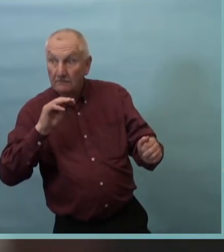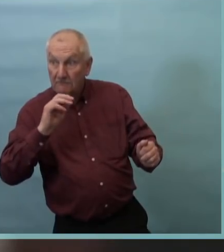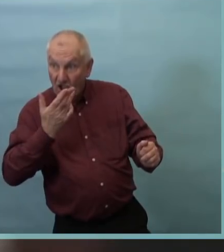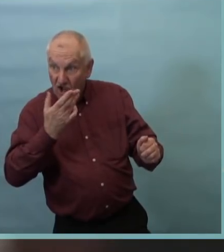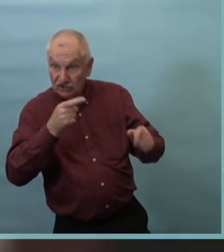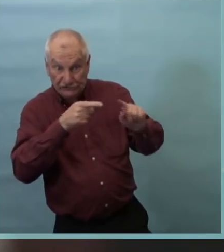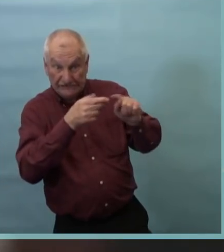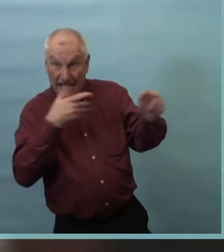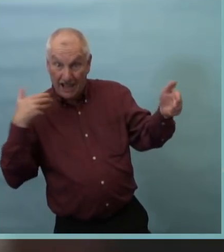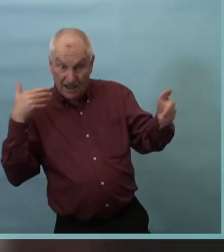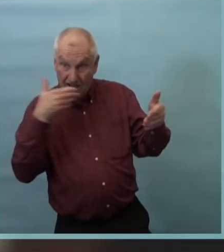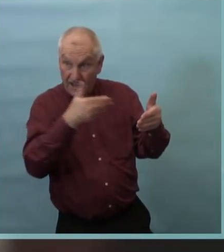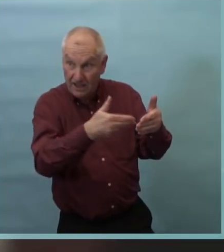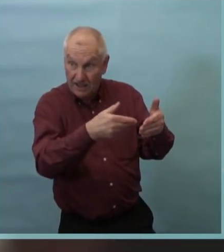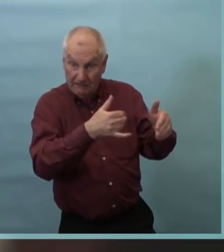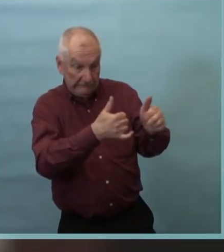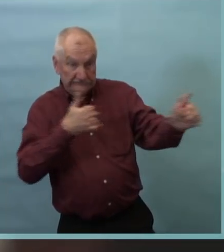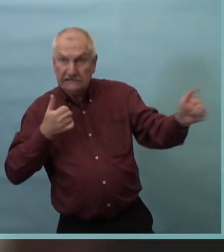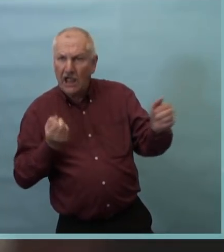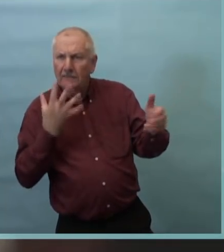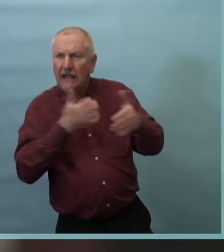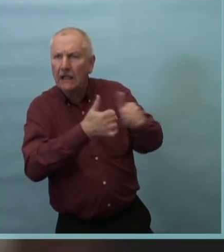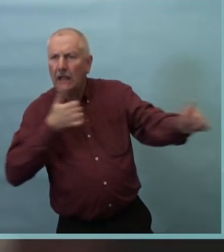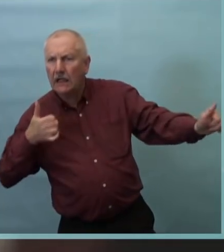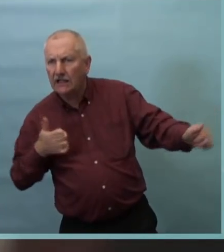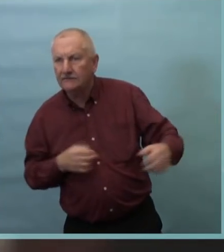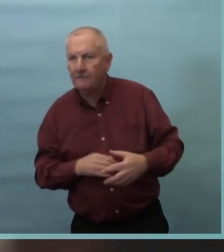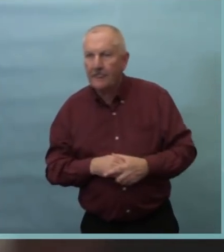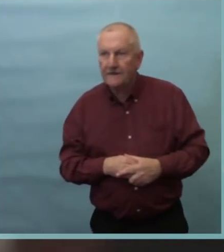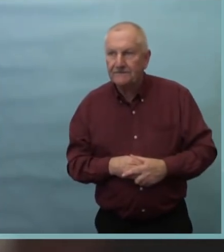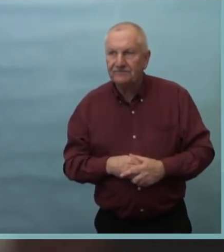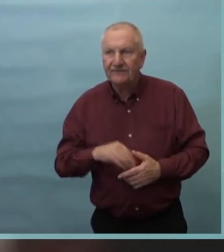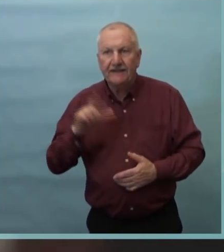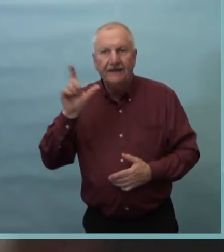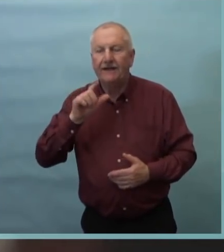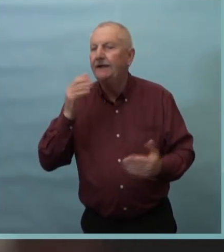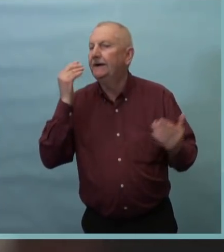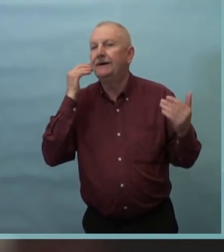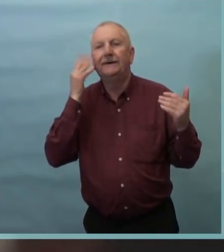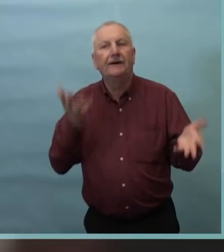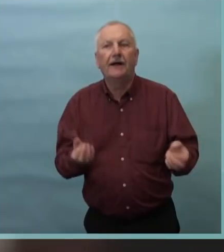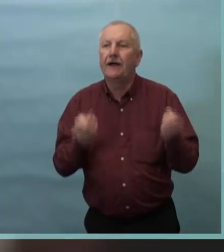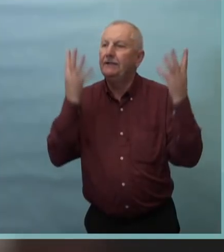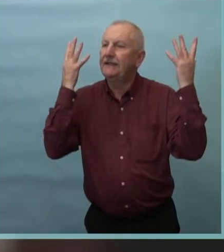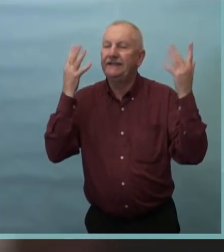don't know that we we can identify how many operating room days have been